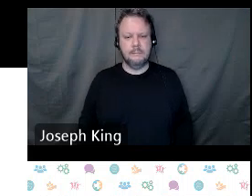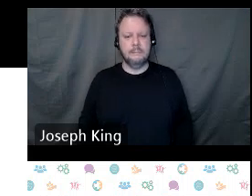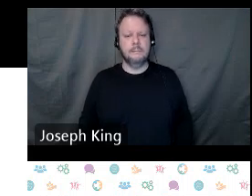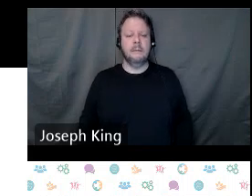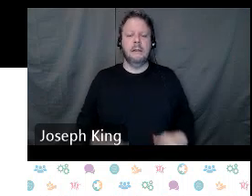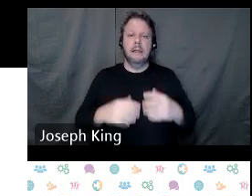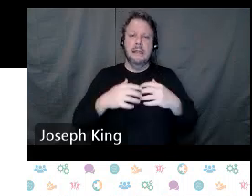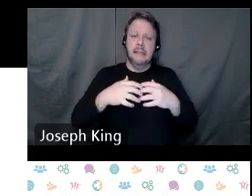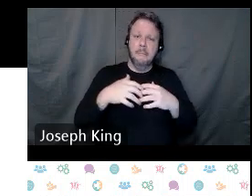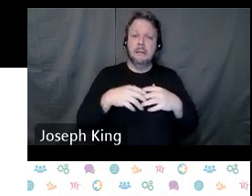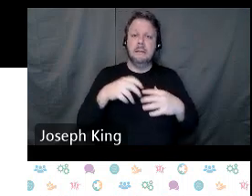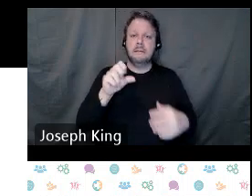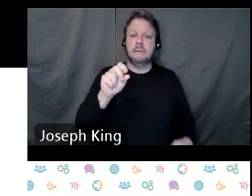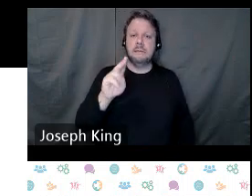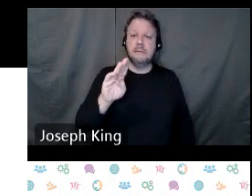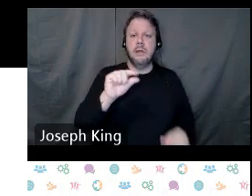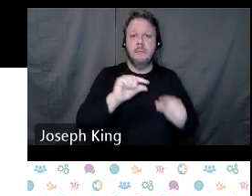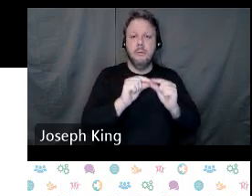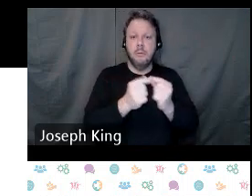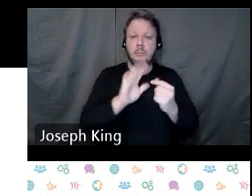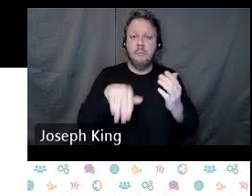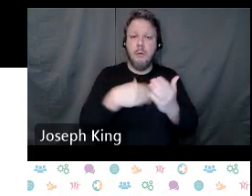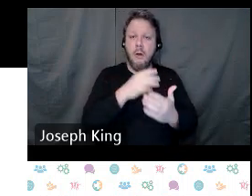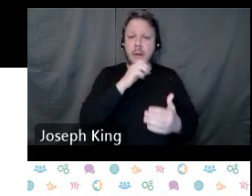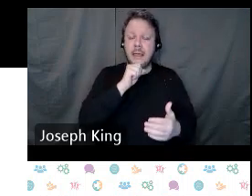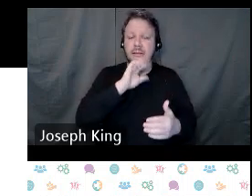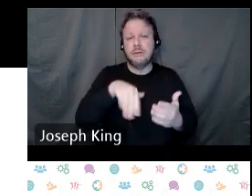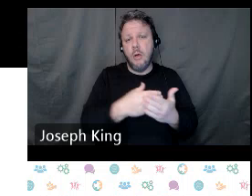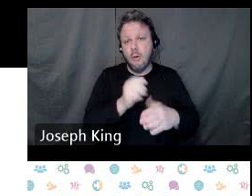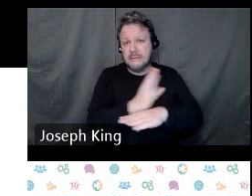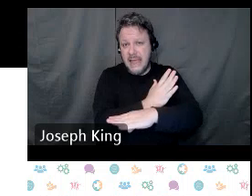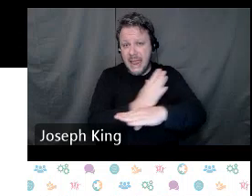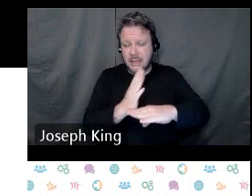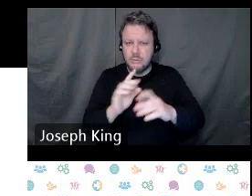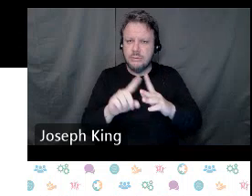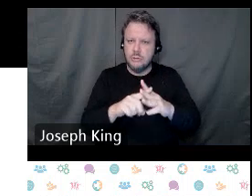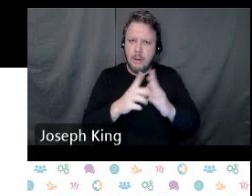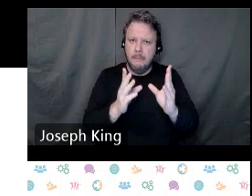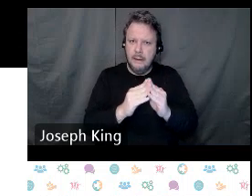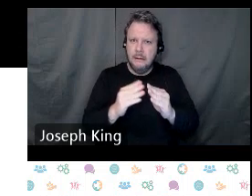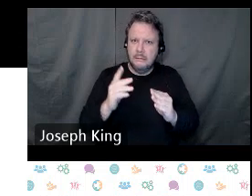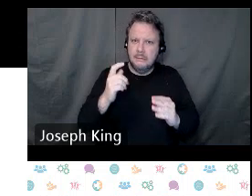The implementation subgroups for all ages. All stages have begun needing as of June